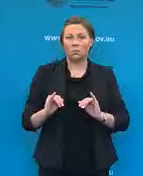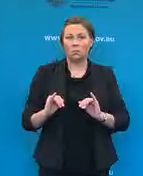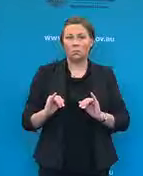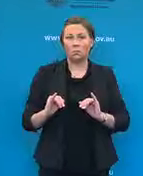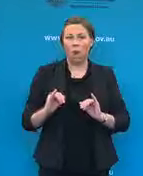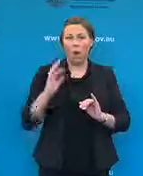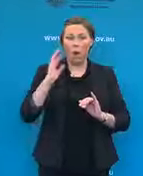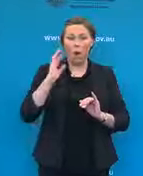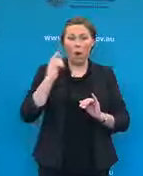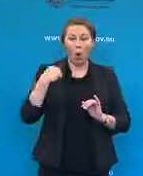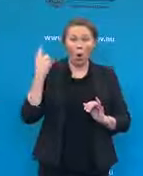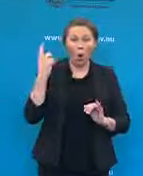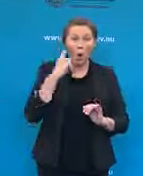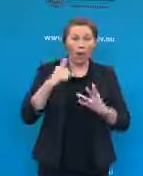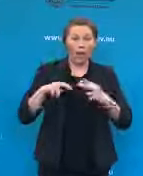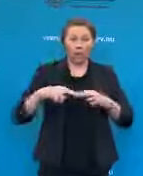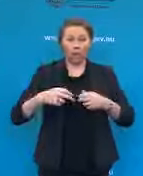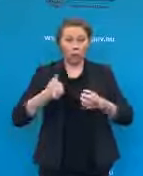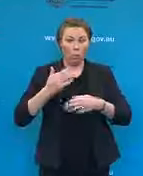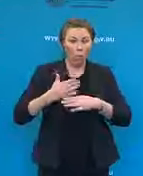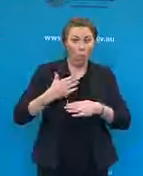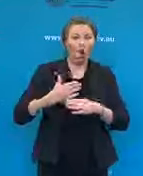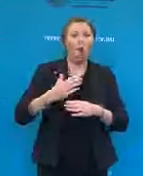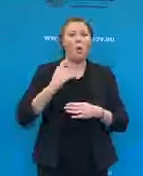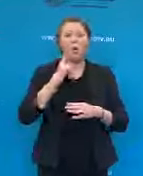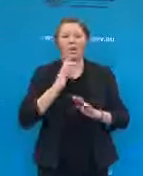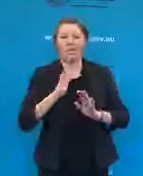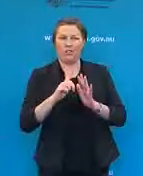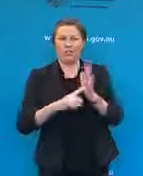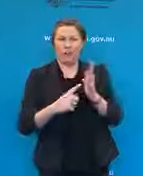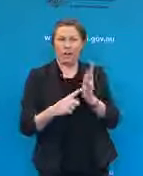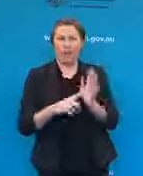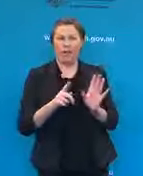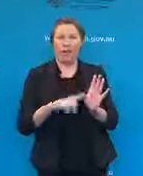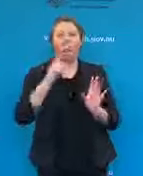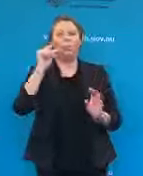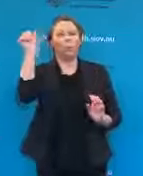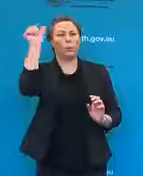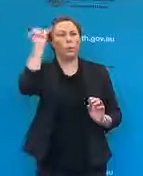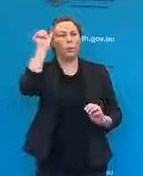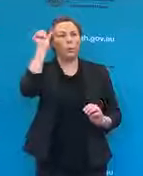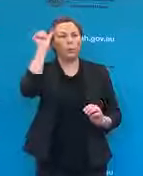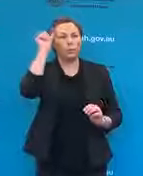available in late July. That will be a good time for us to tell whether any of